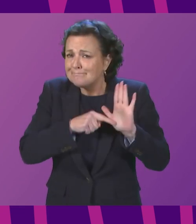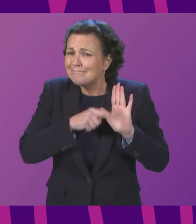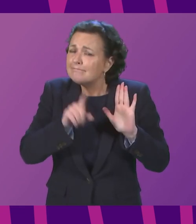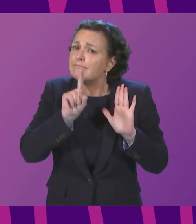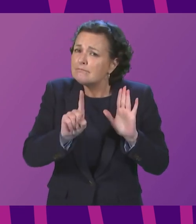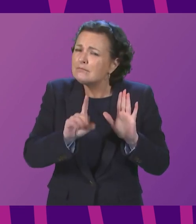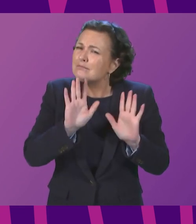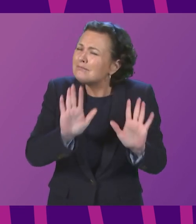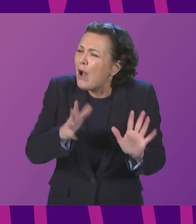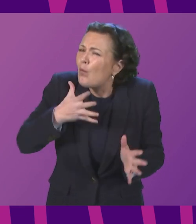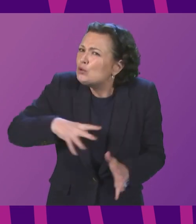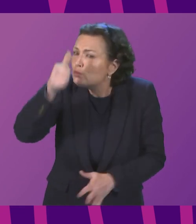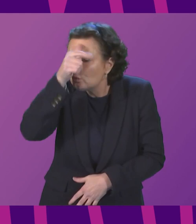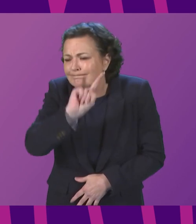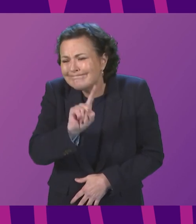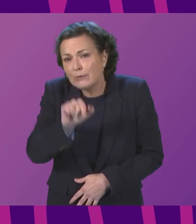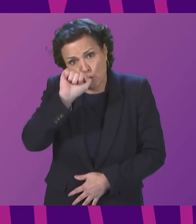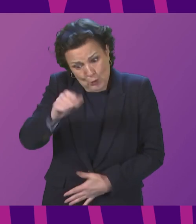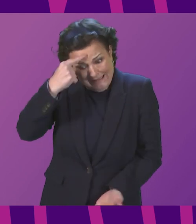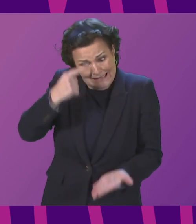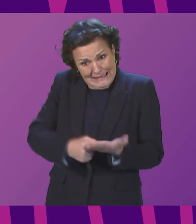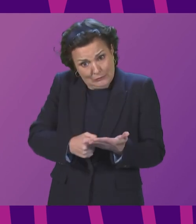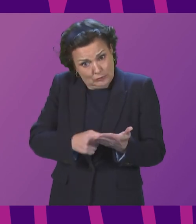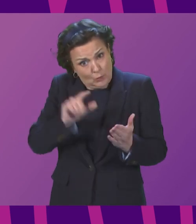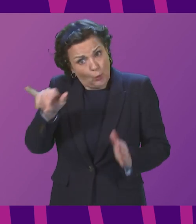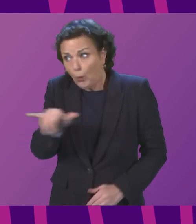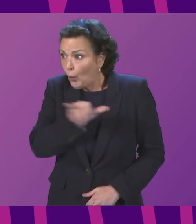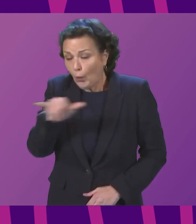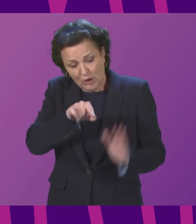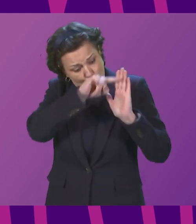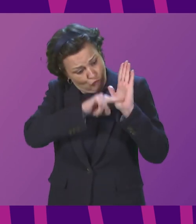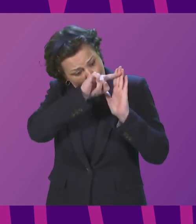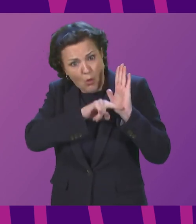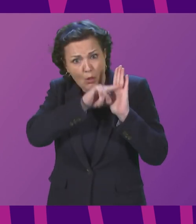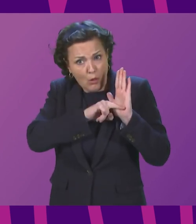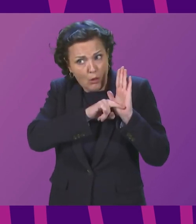What information does the Scottish Government base its decisions on? We do not know. To